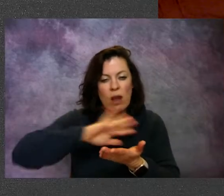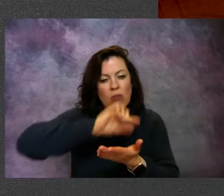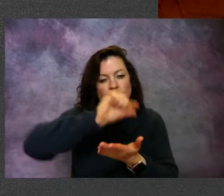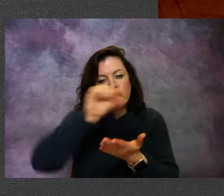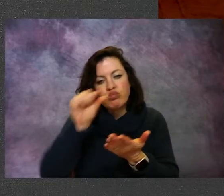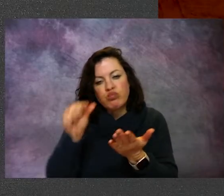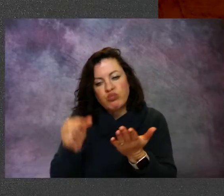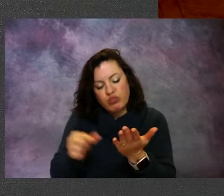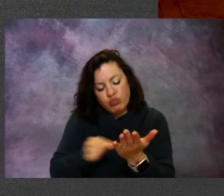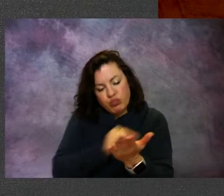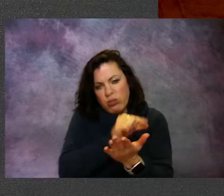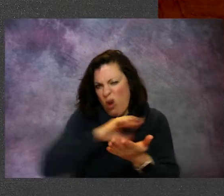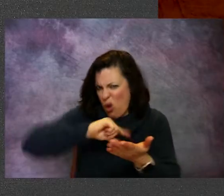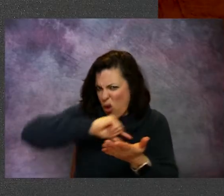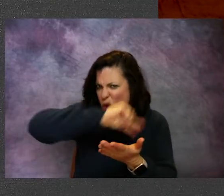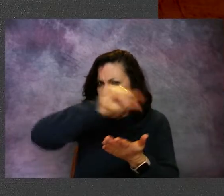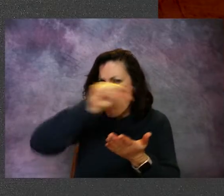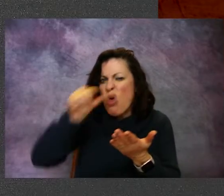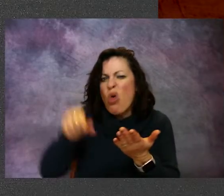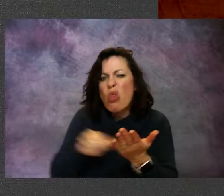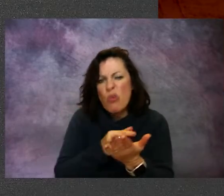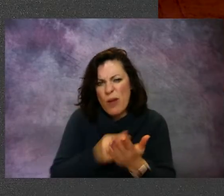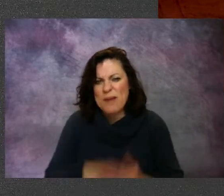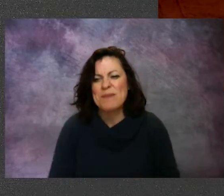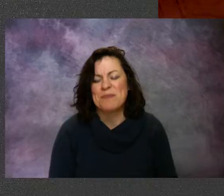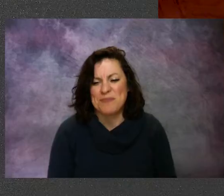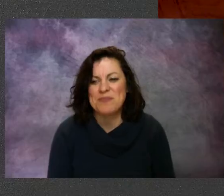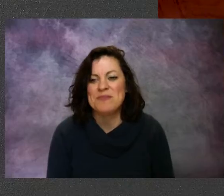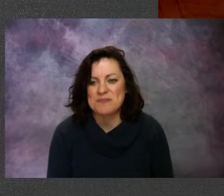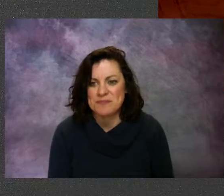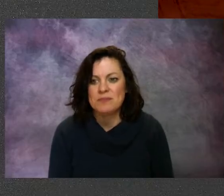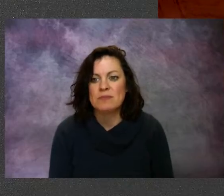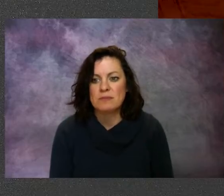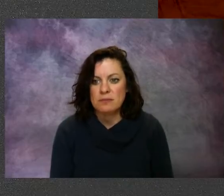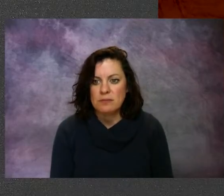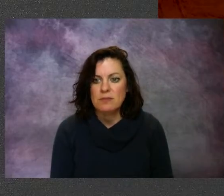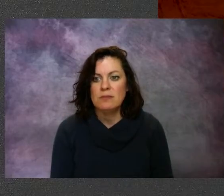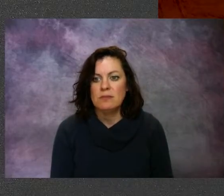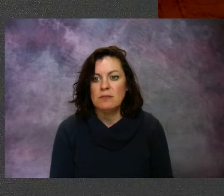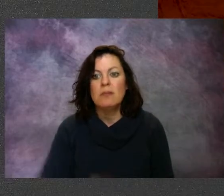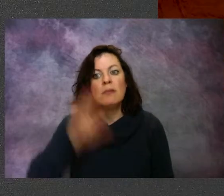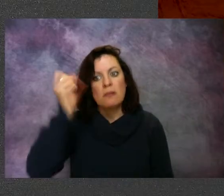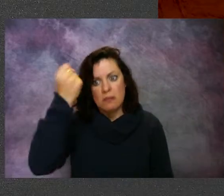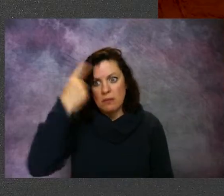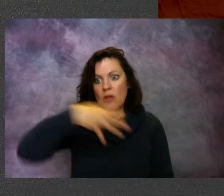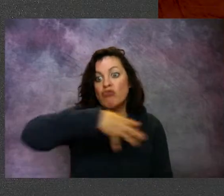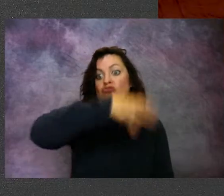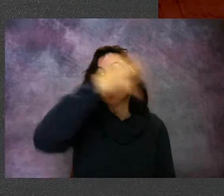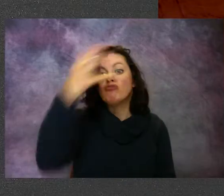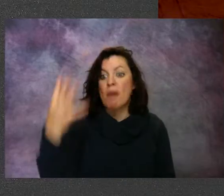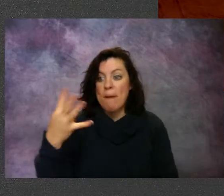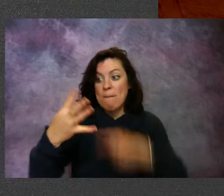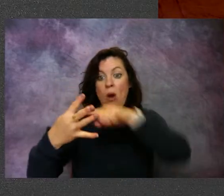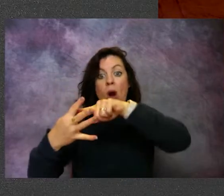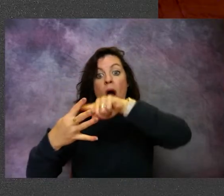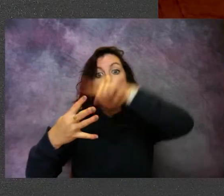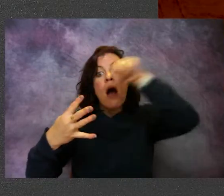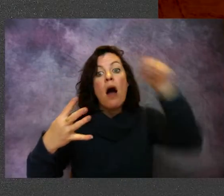because red is the first color in the rainbow. When we are doing our science experiment,